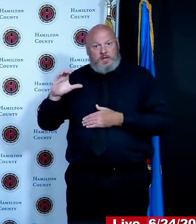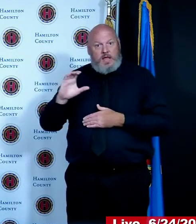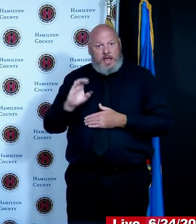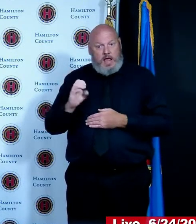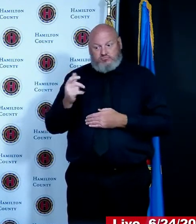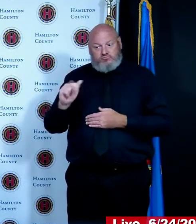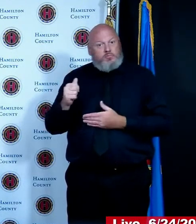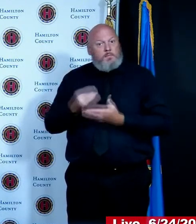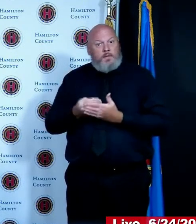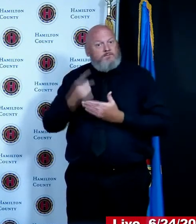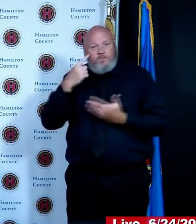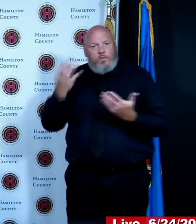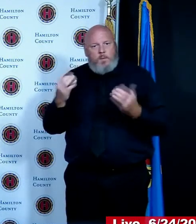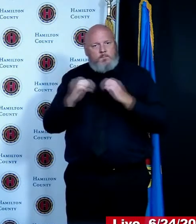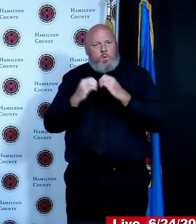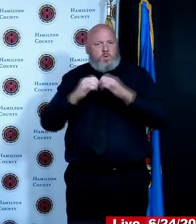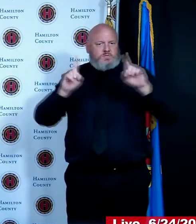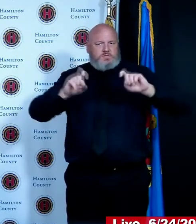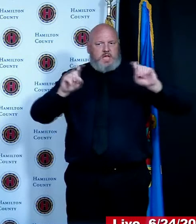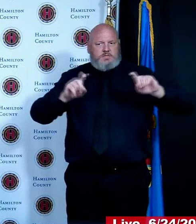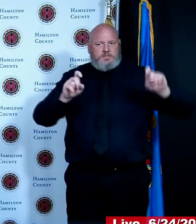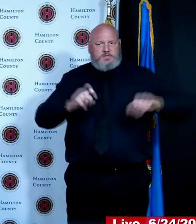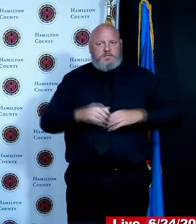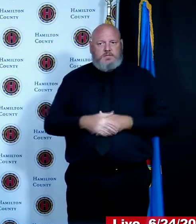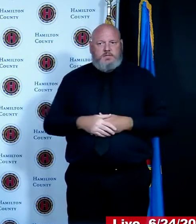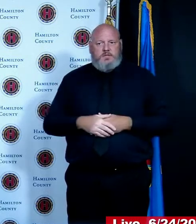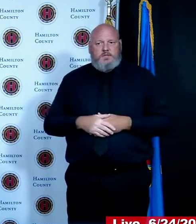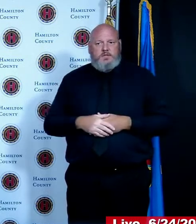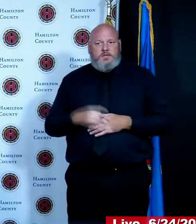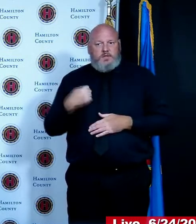I believe the provider that was chosen is being contacted this morning it's